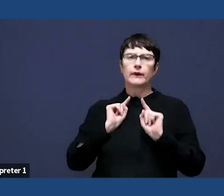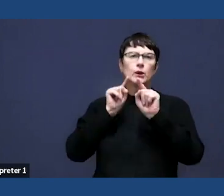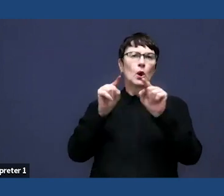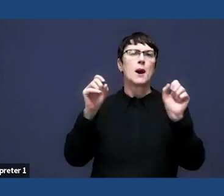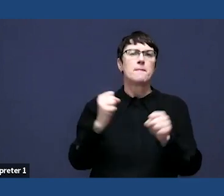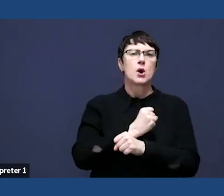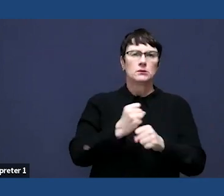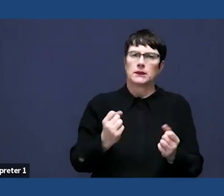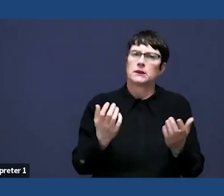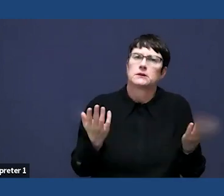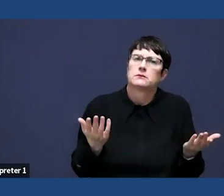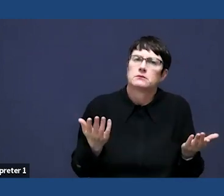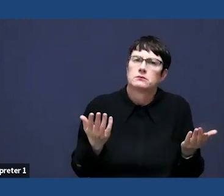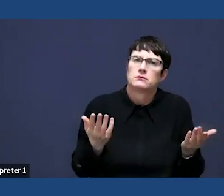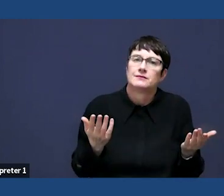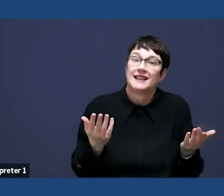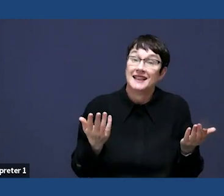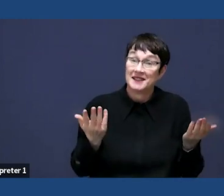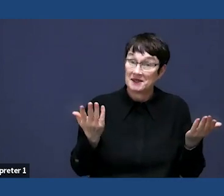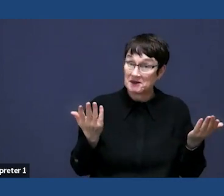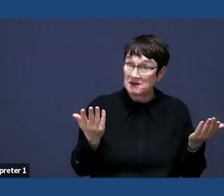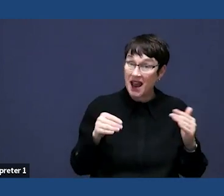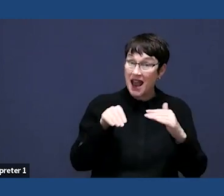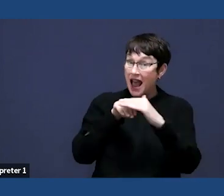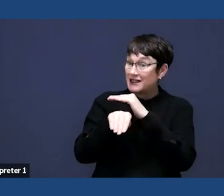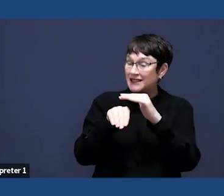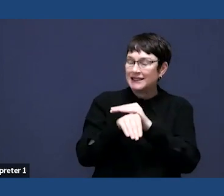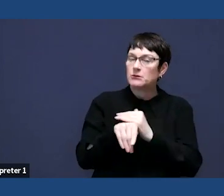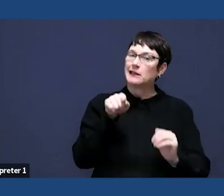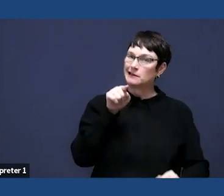we're alluding to and talking about.